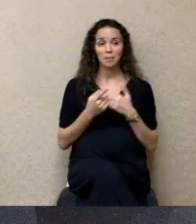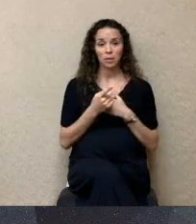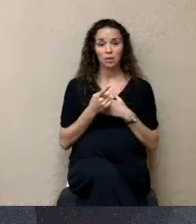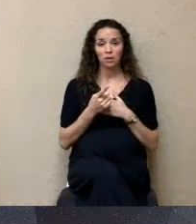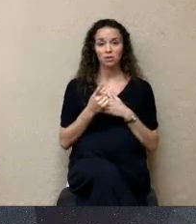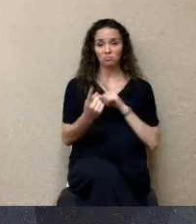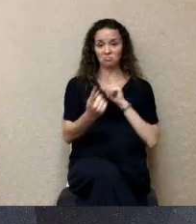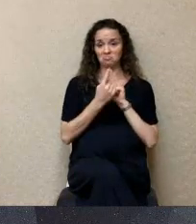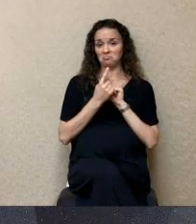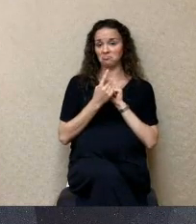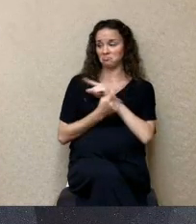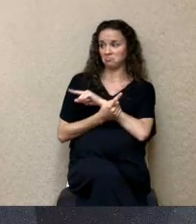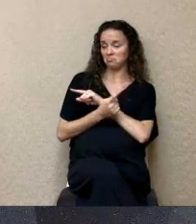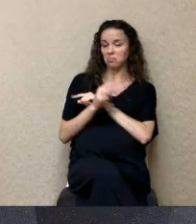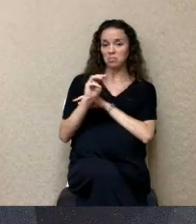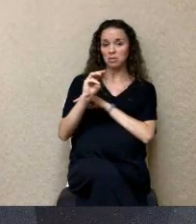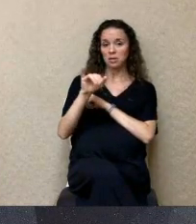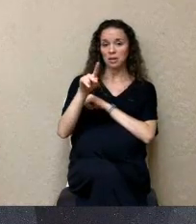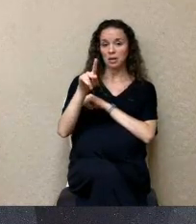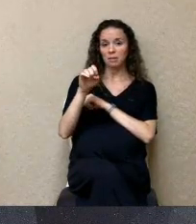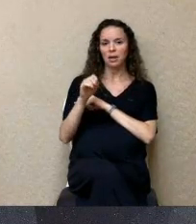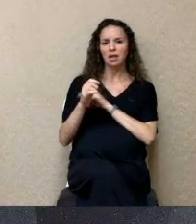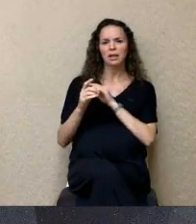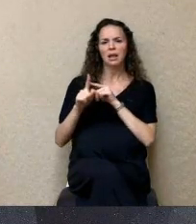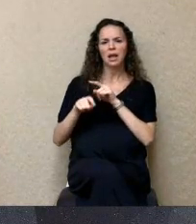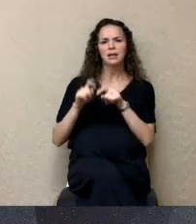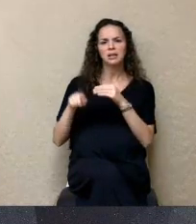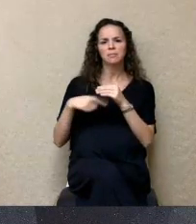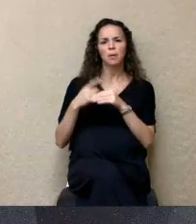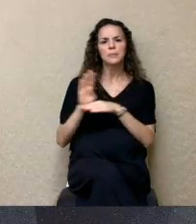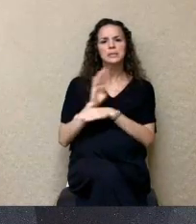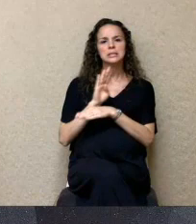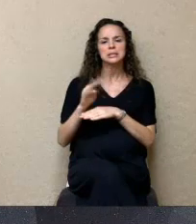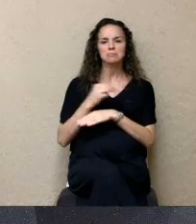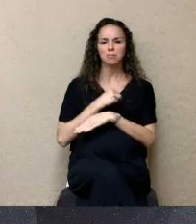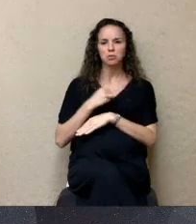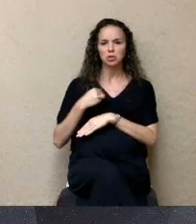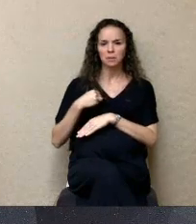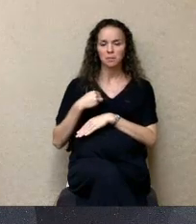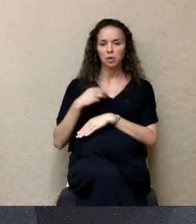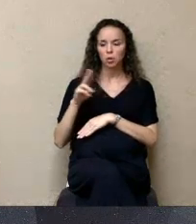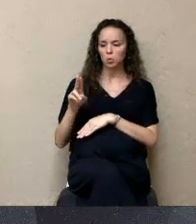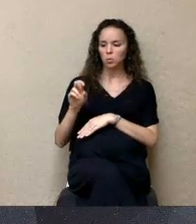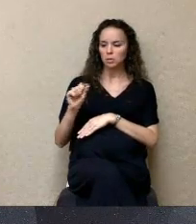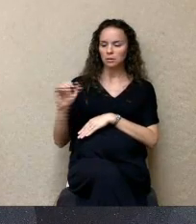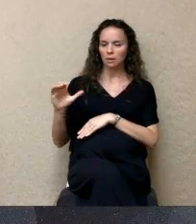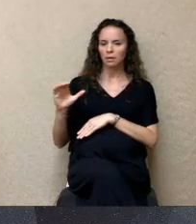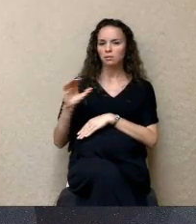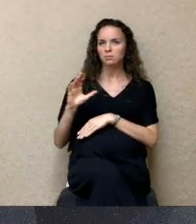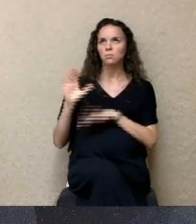about the corporate memberships. USSAAC is just a wonderful organization.